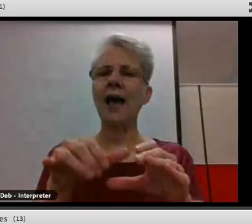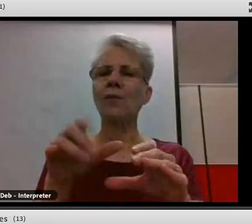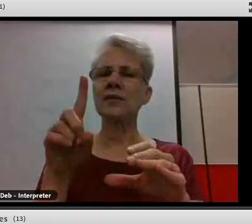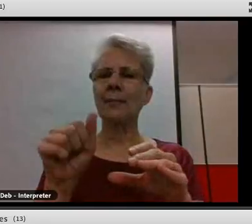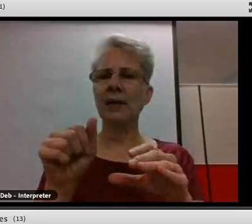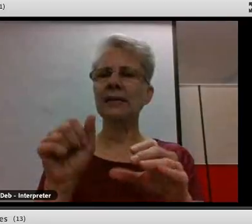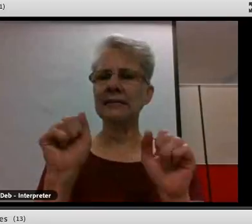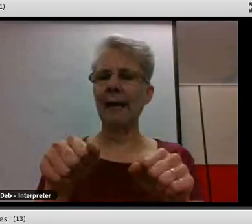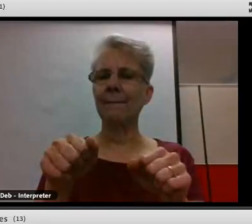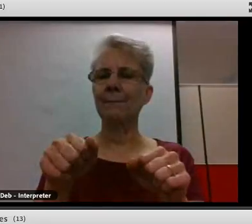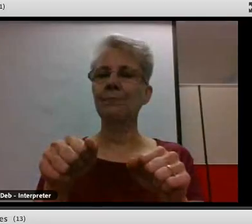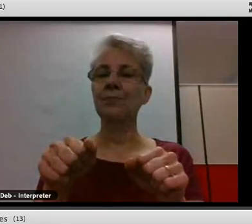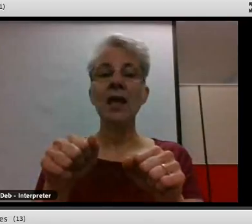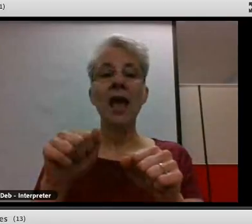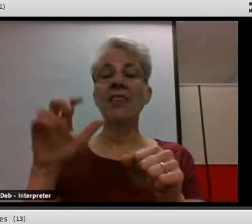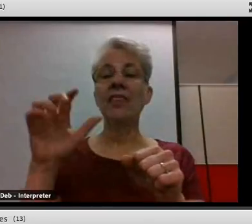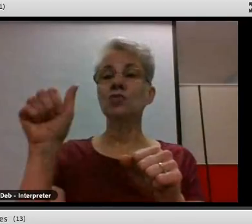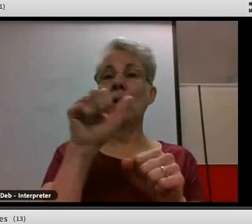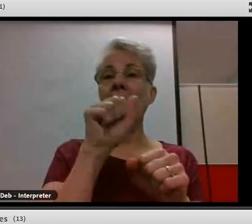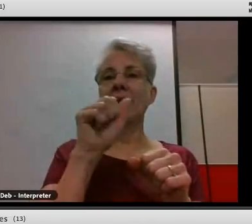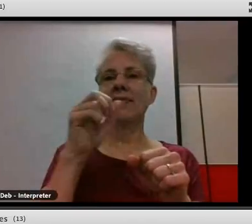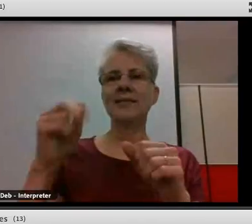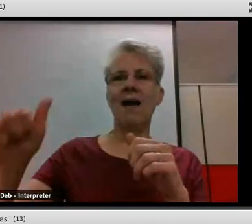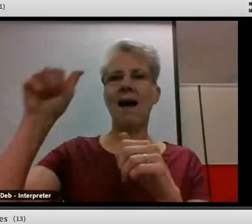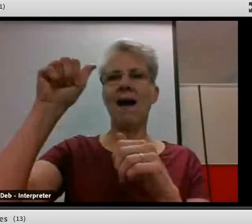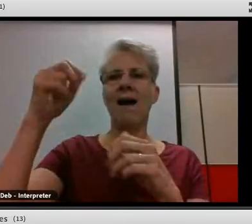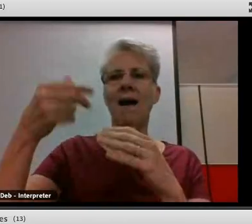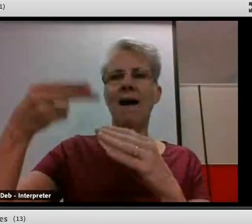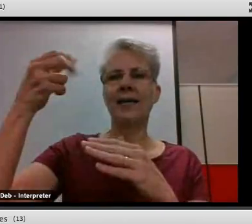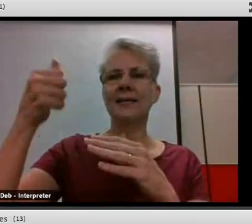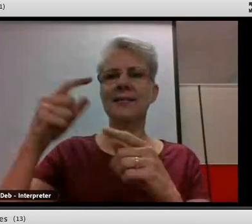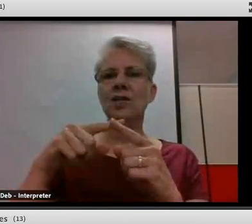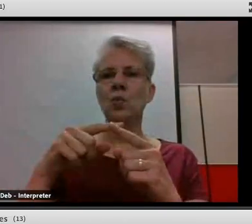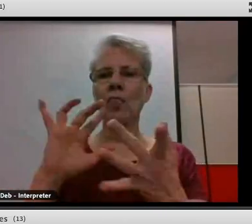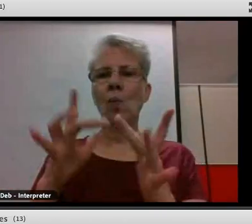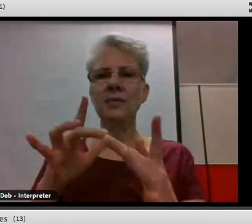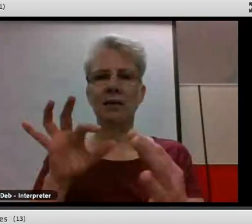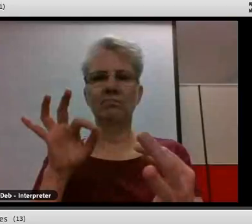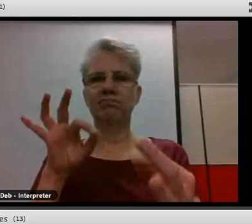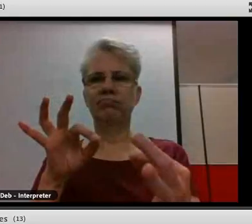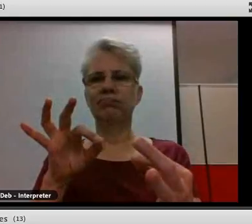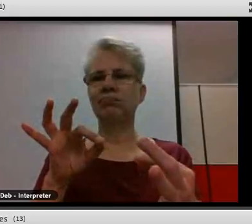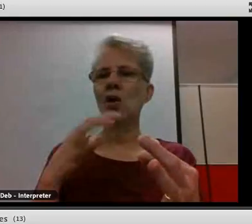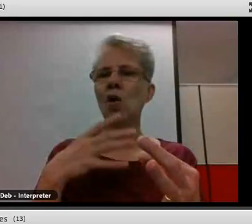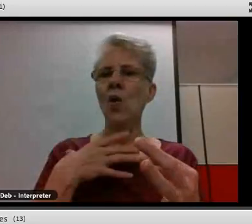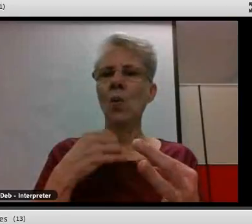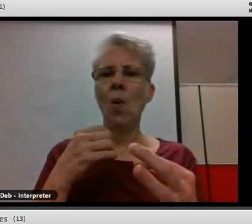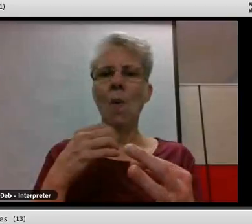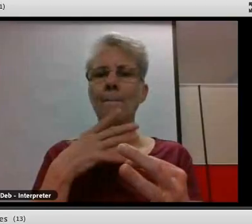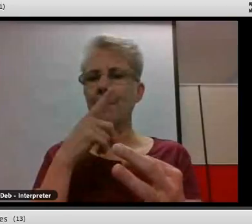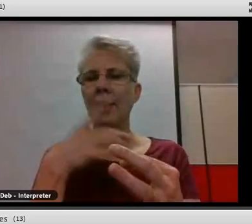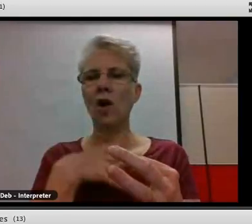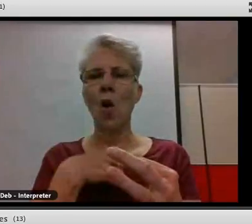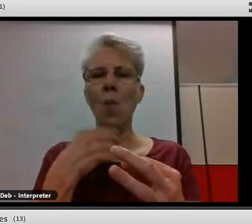but I thought there was a setting to do that, but let me follow up on that for you and make sure I'm not wrong about that.